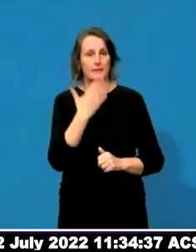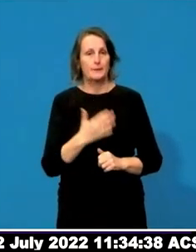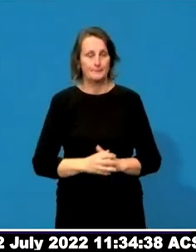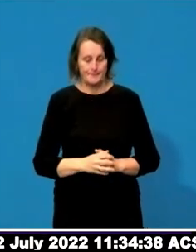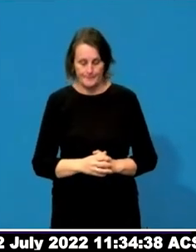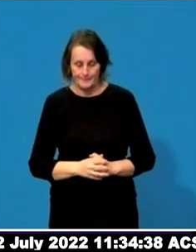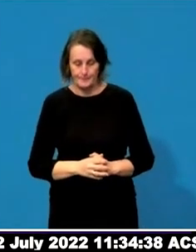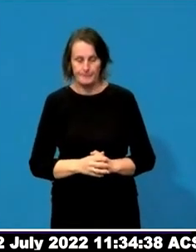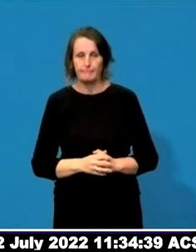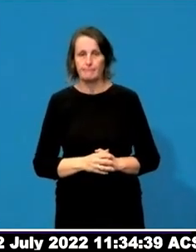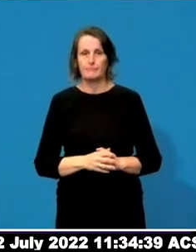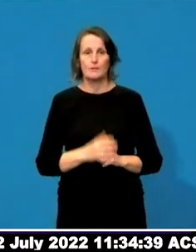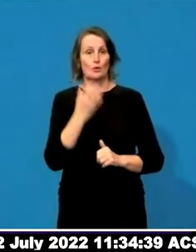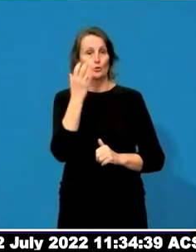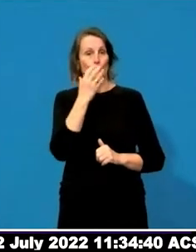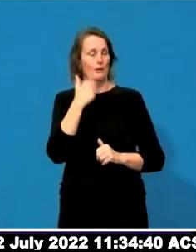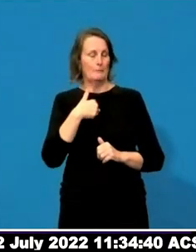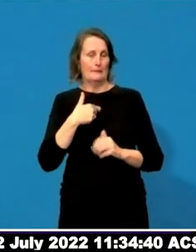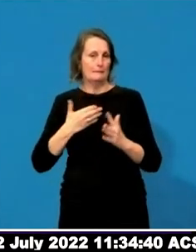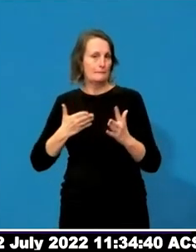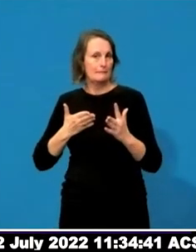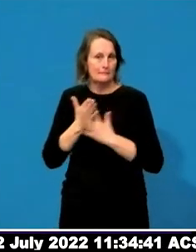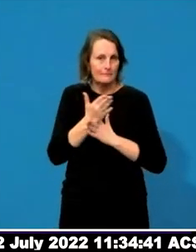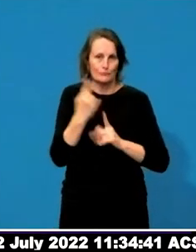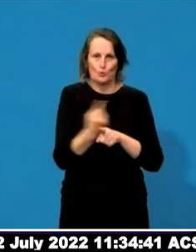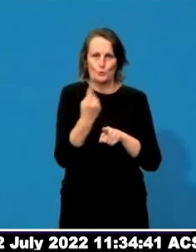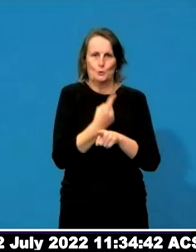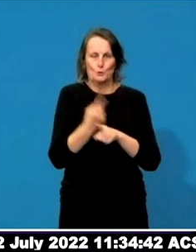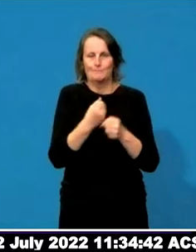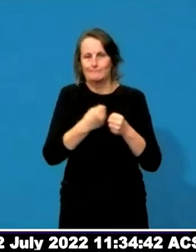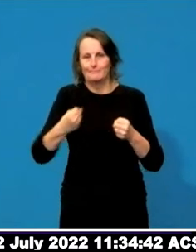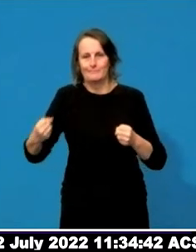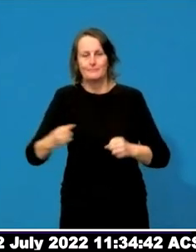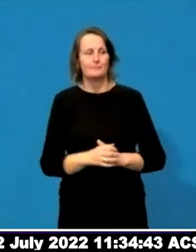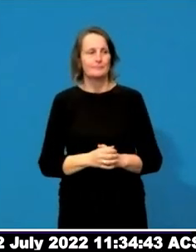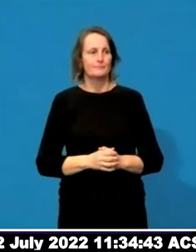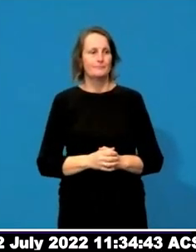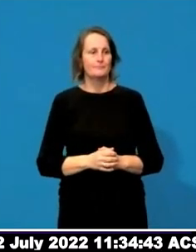Sorry for that lengthy interruption, Mr Griffin. Mr Griffin, can I just make a comment? By all means.